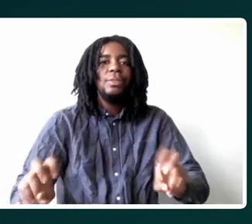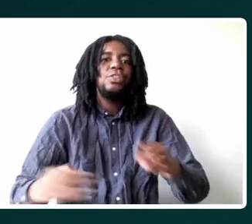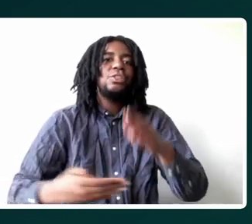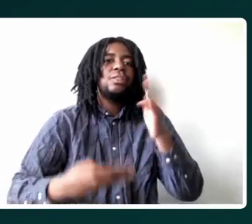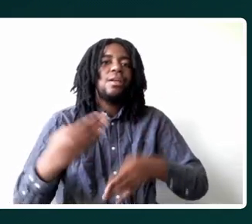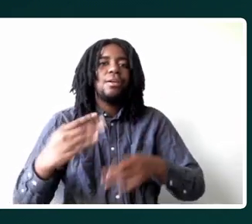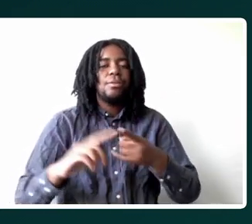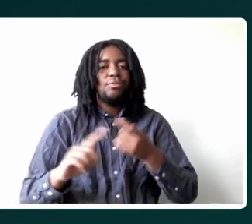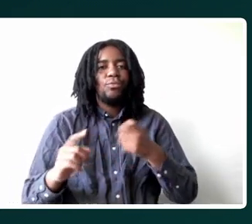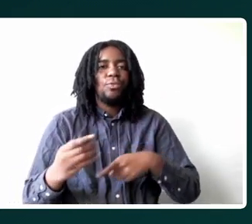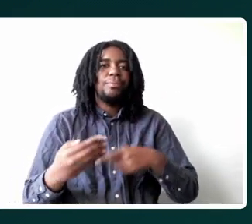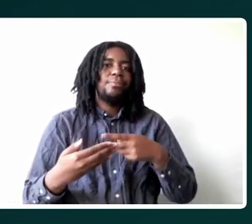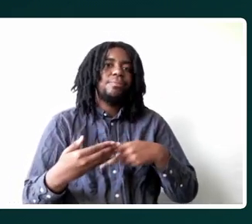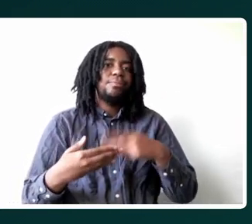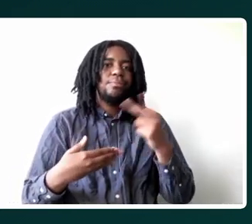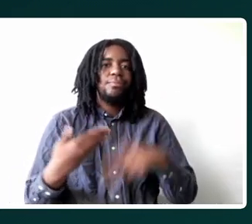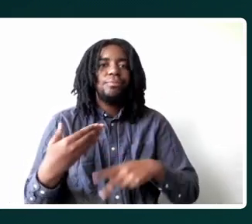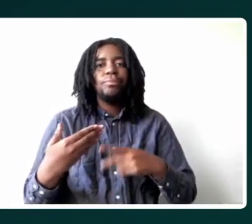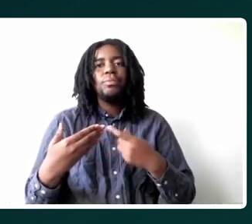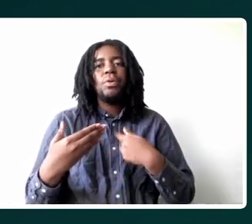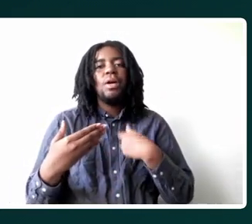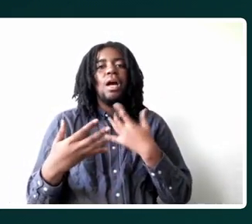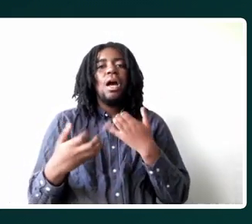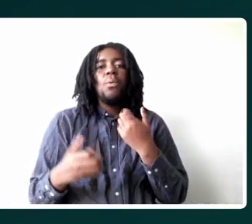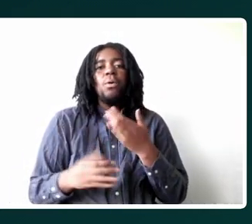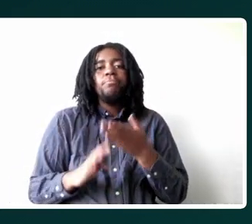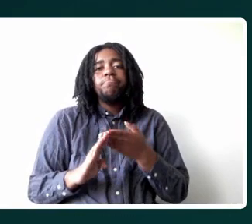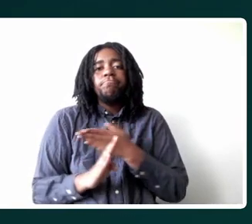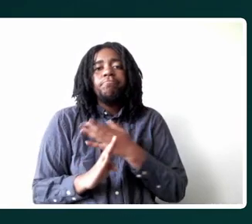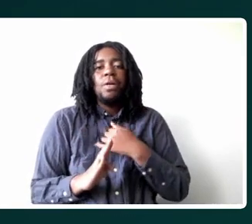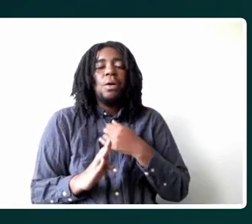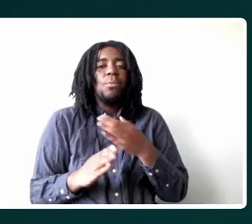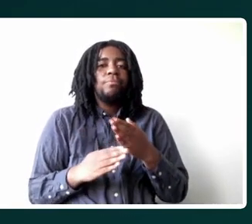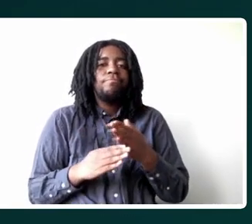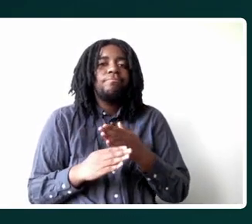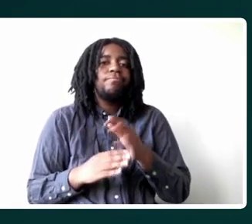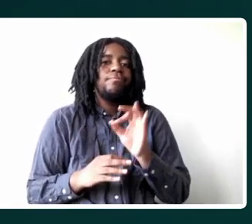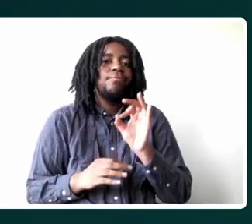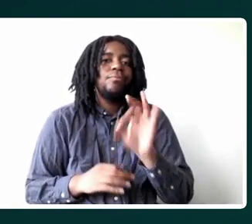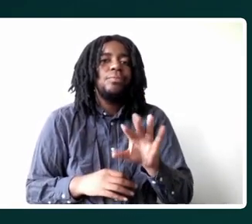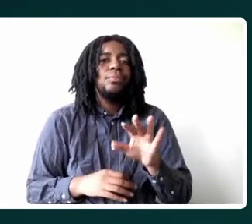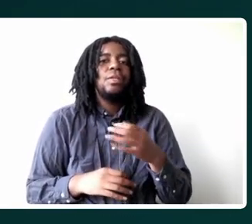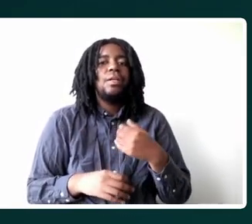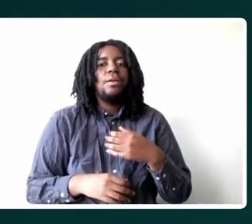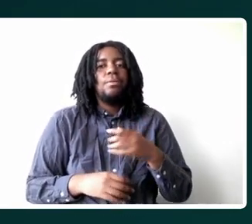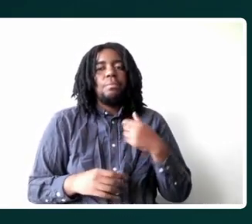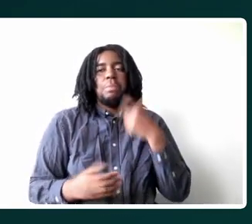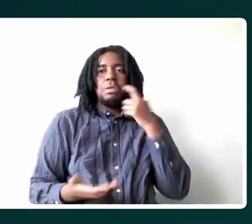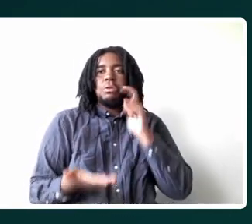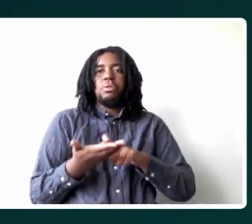little bit and just share what I have noticed as a museum educator. By focusing on visual literacy